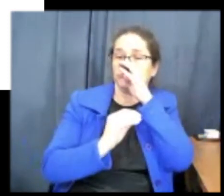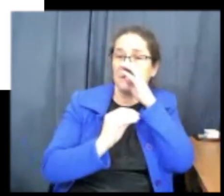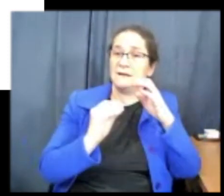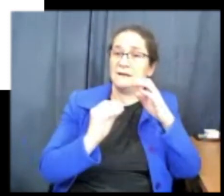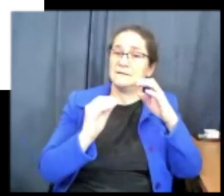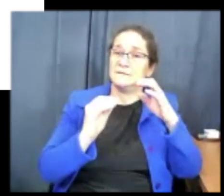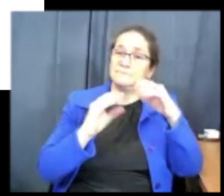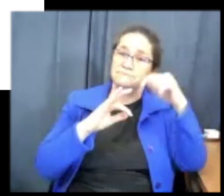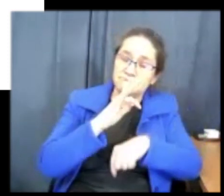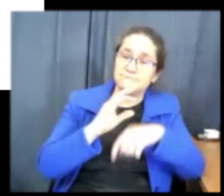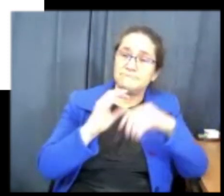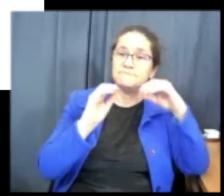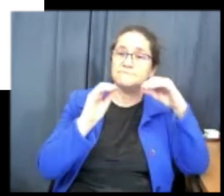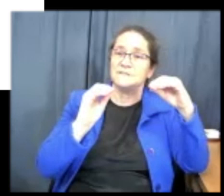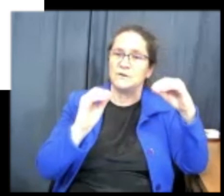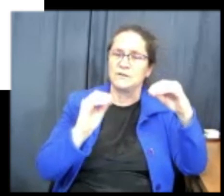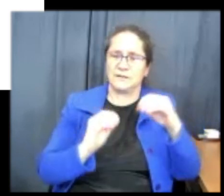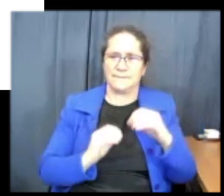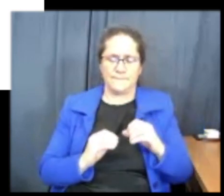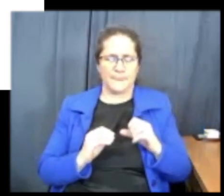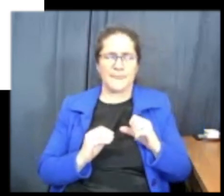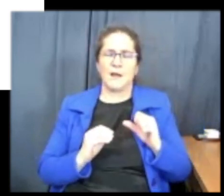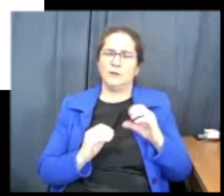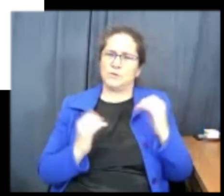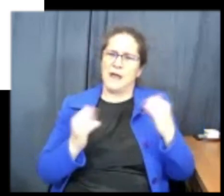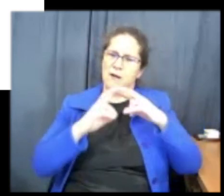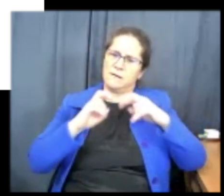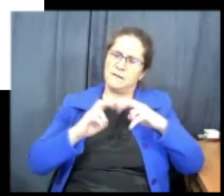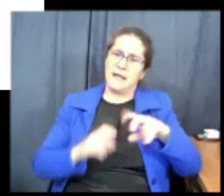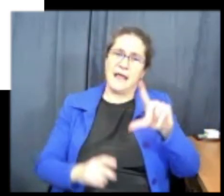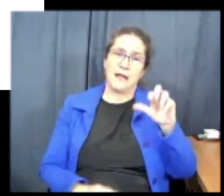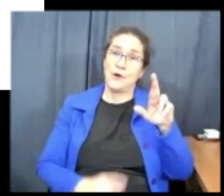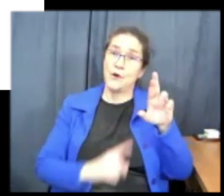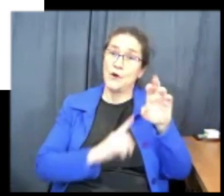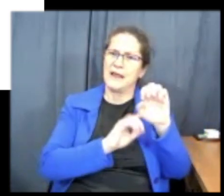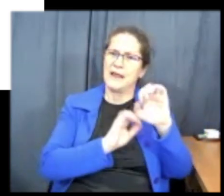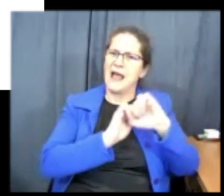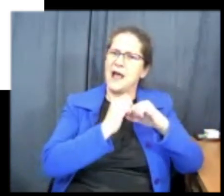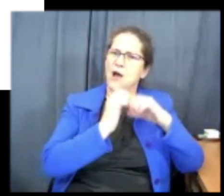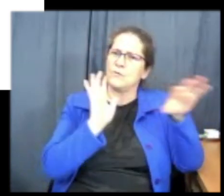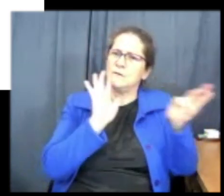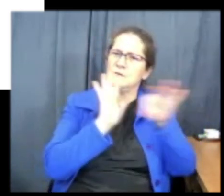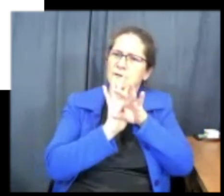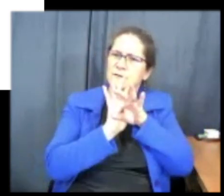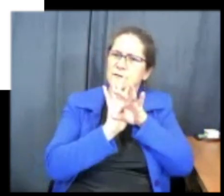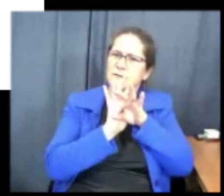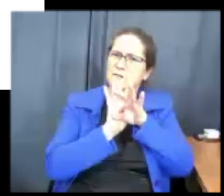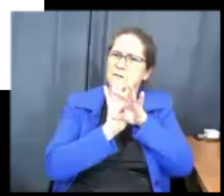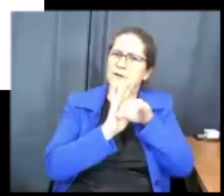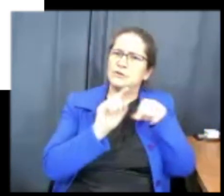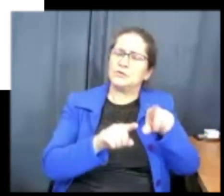LRE during IEP meetings because it is not SPED category placements, it is based on the data